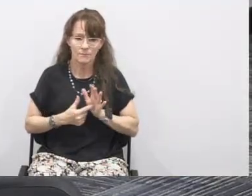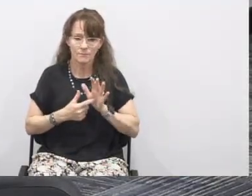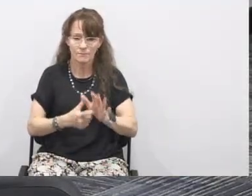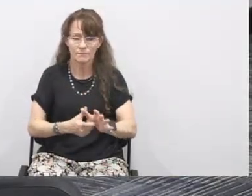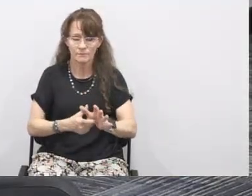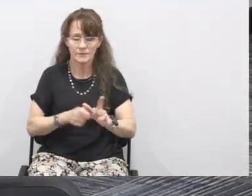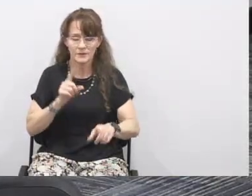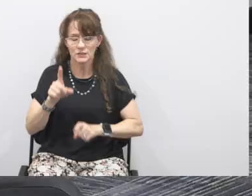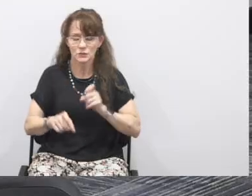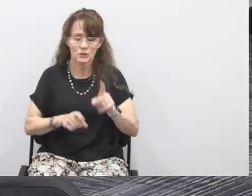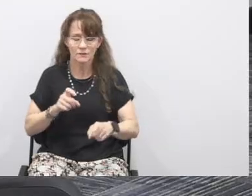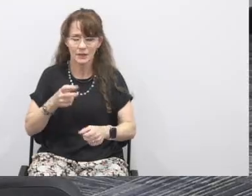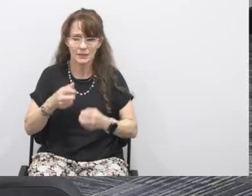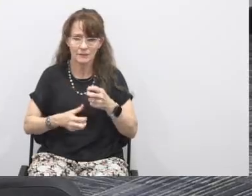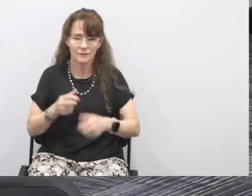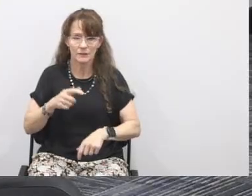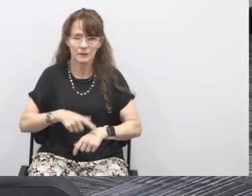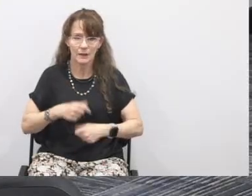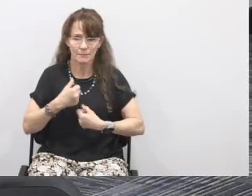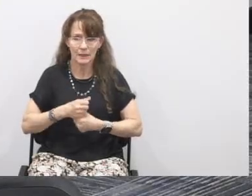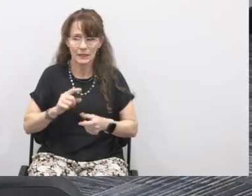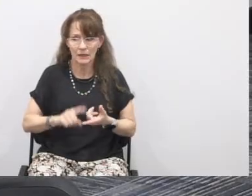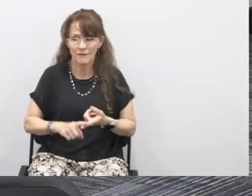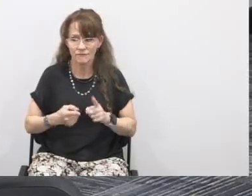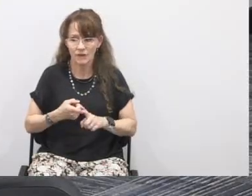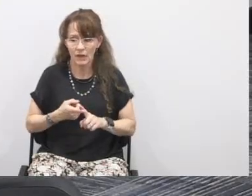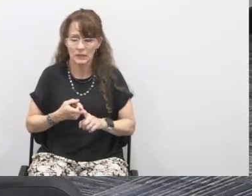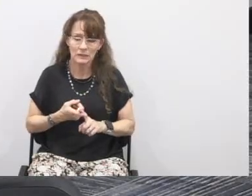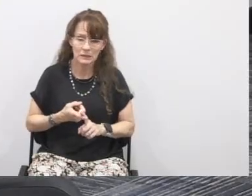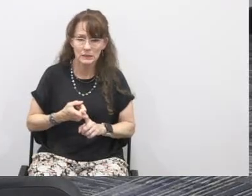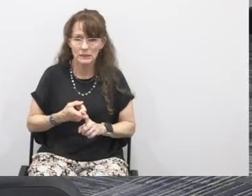that they have a difficult time making a friend. And then in those cases,